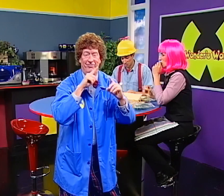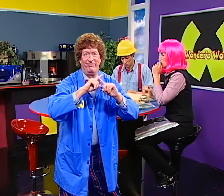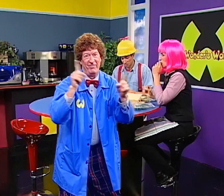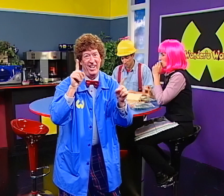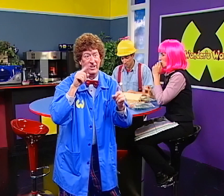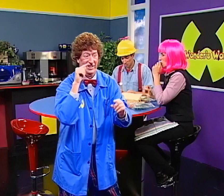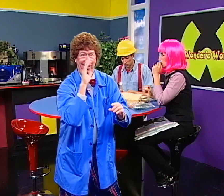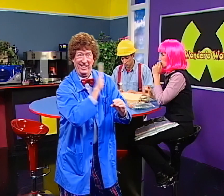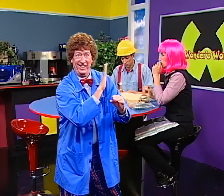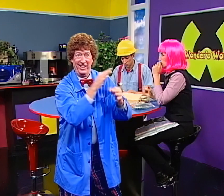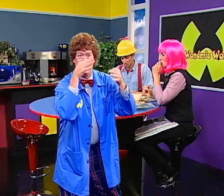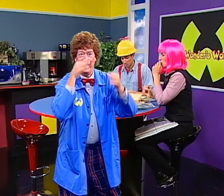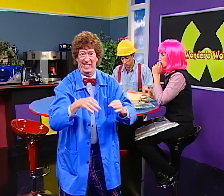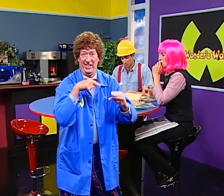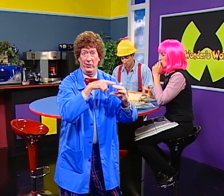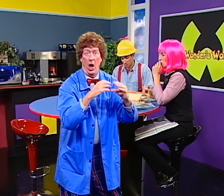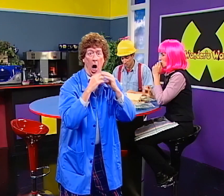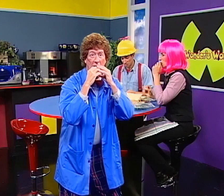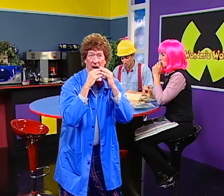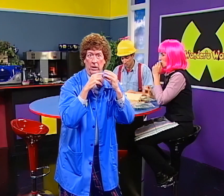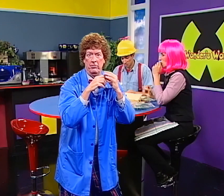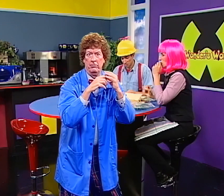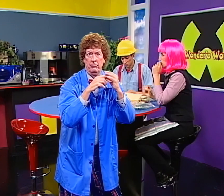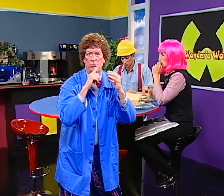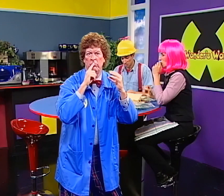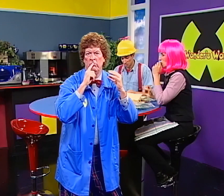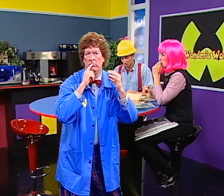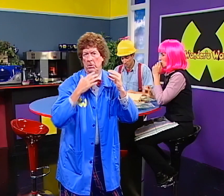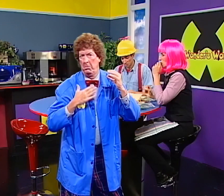BUT HIS DECISION TO EAT LUNCH, WHICH WAS REALLY MINE,